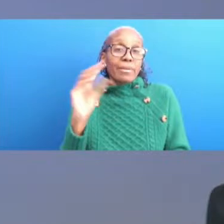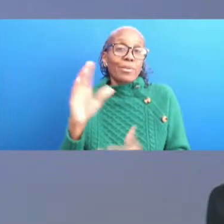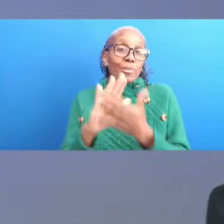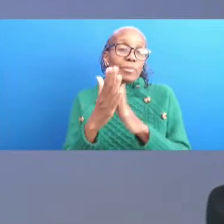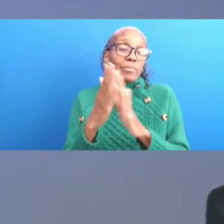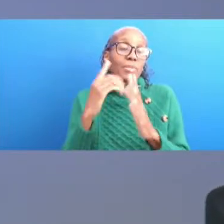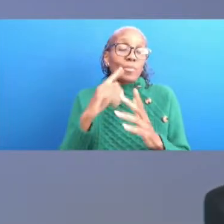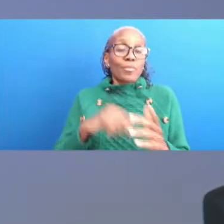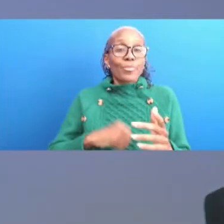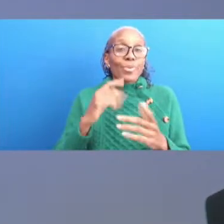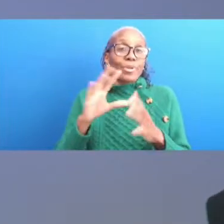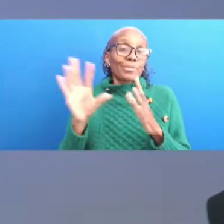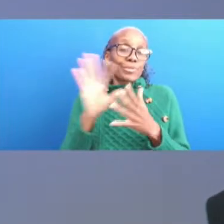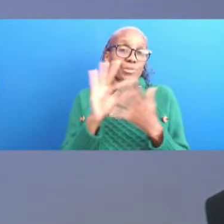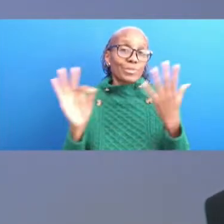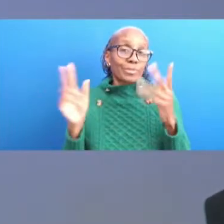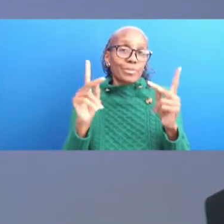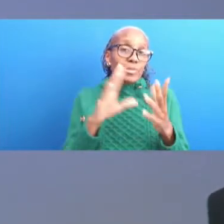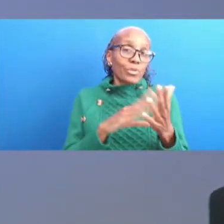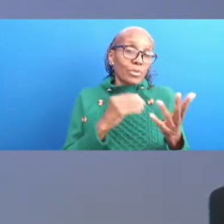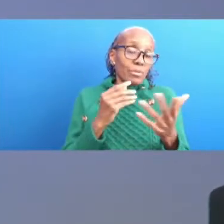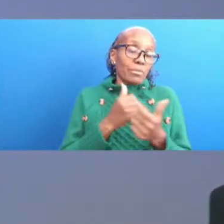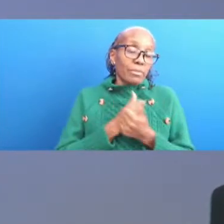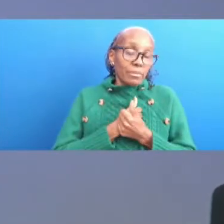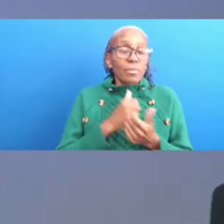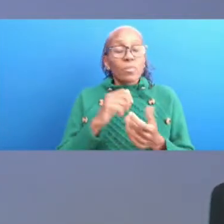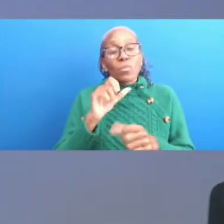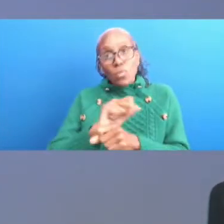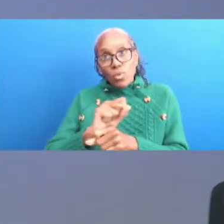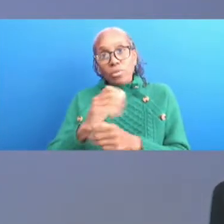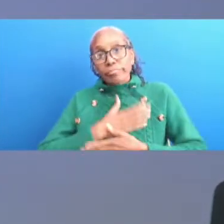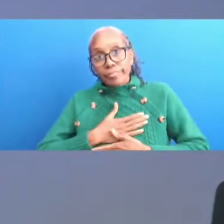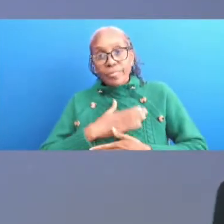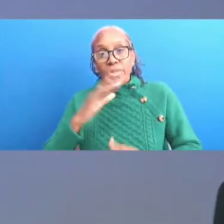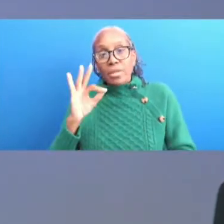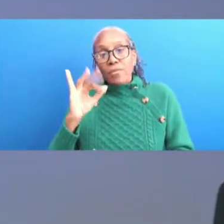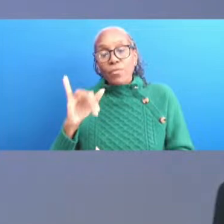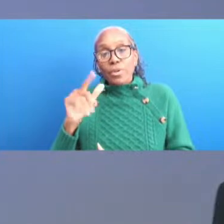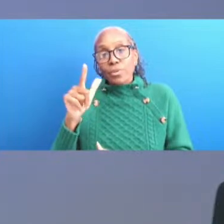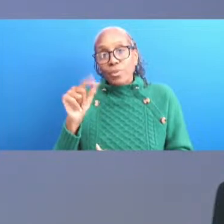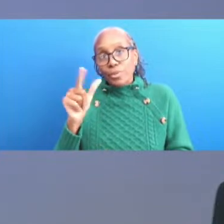OUR VISION IS MECKLENBURG COUNTY WILL BE A COMMUNITY OF